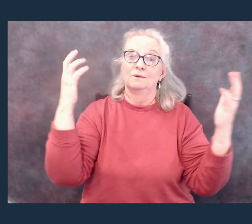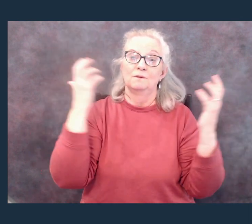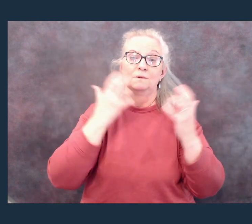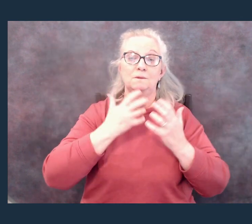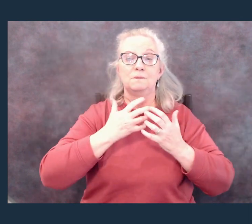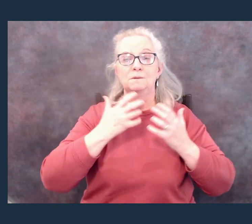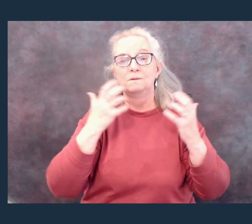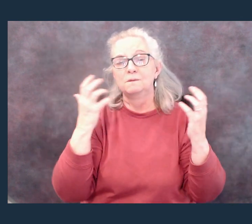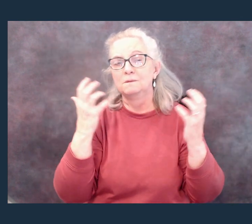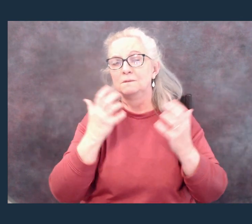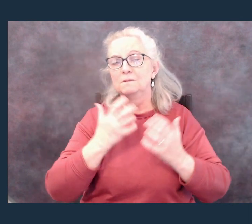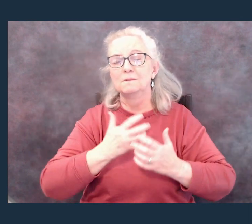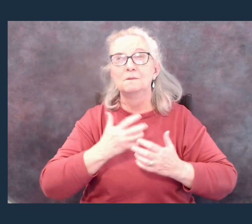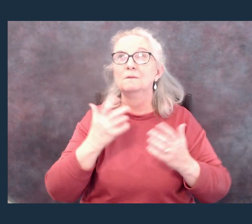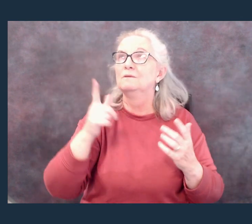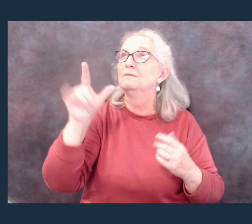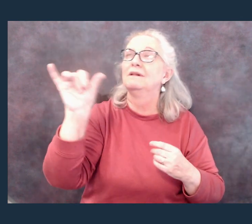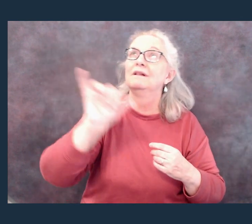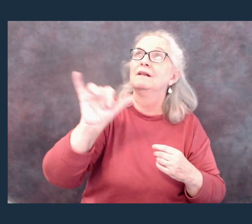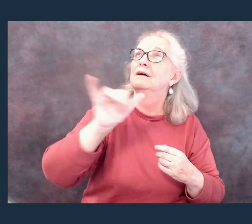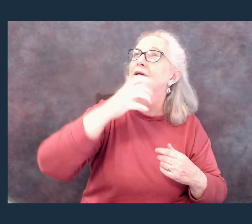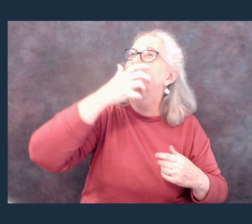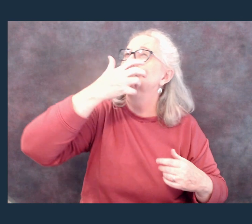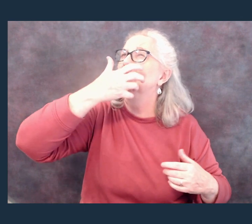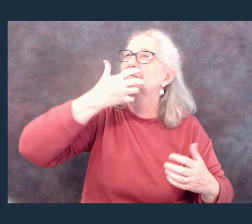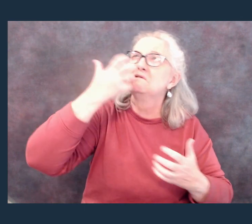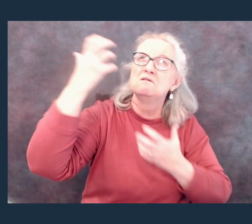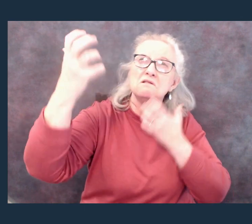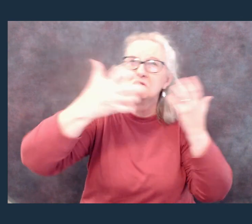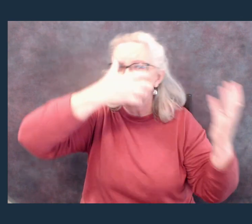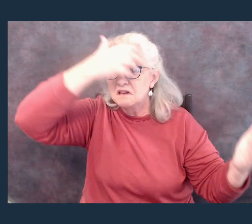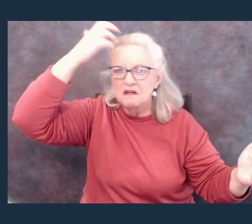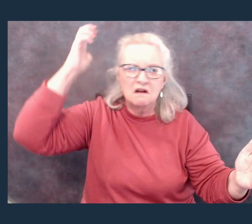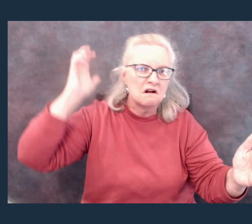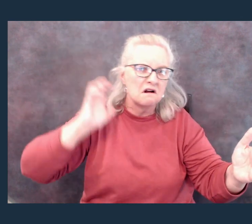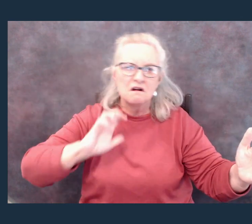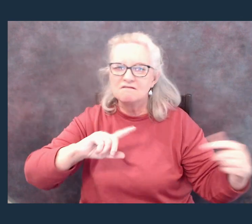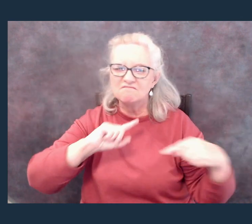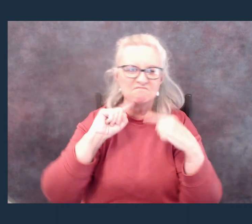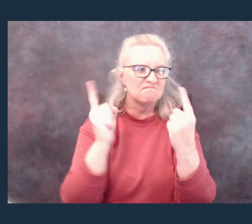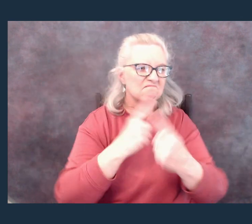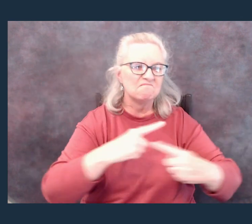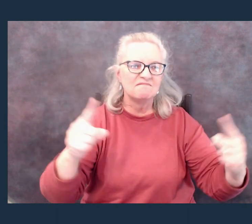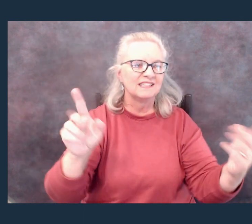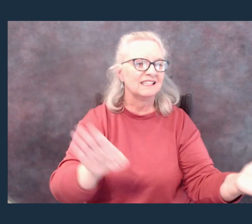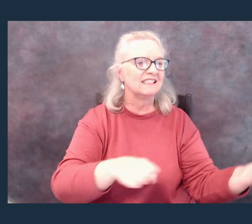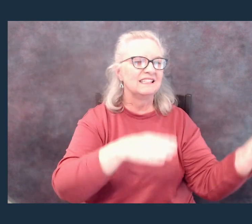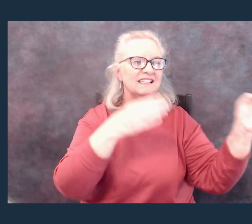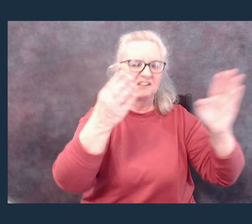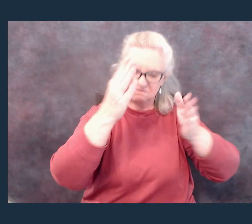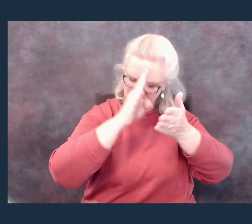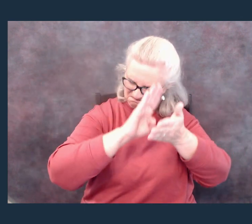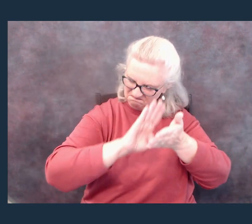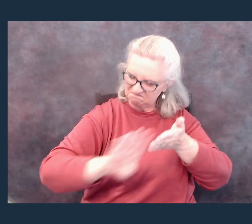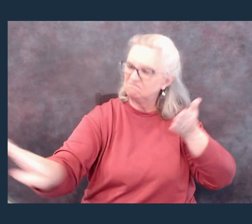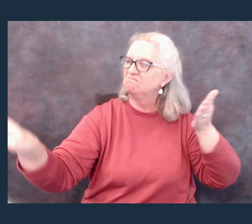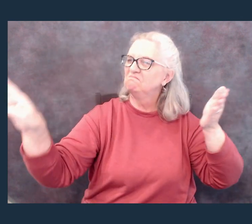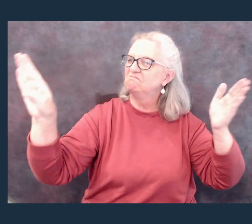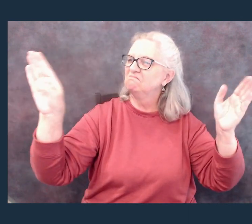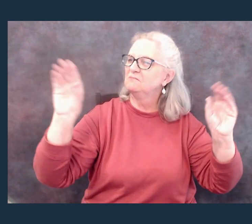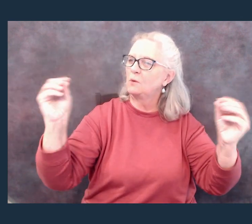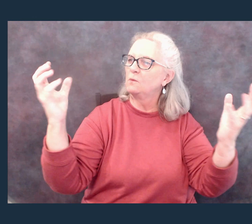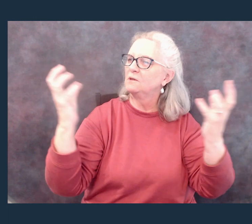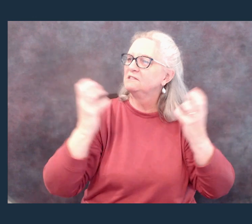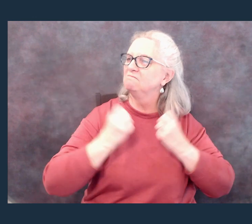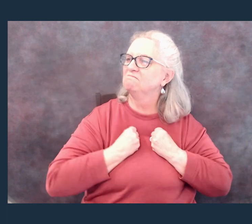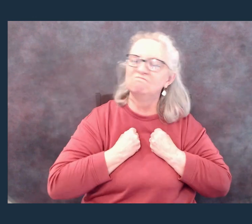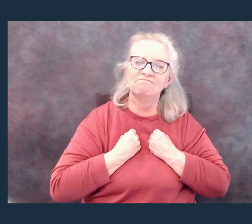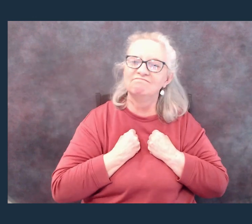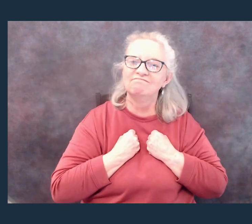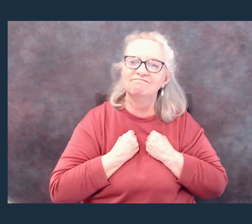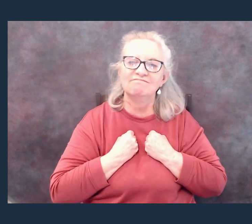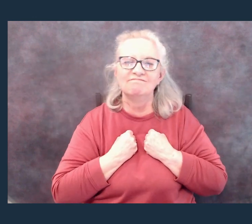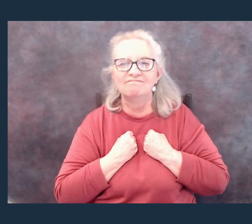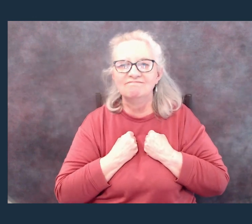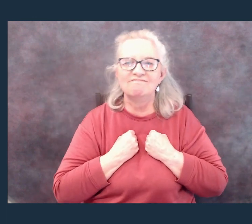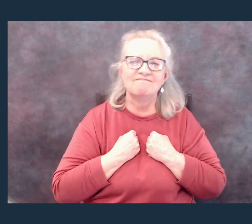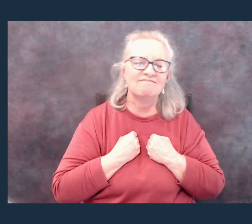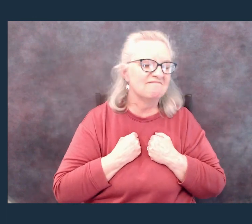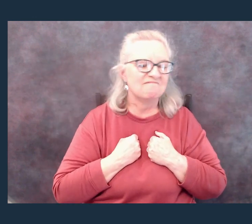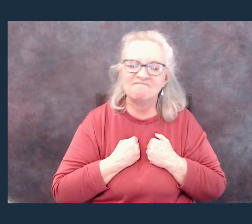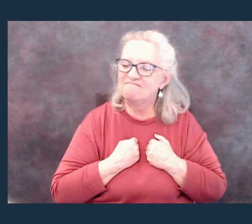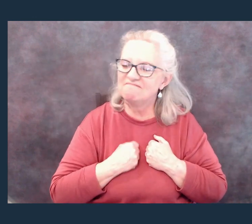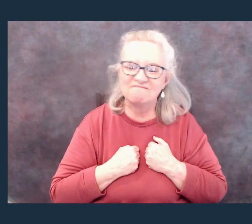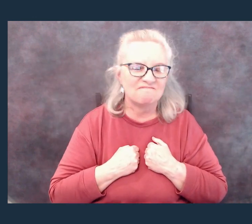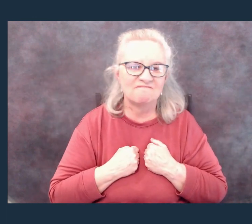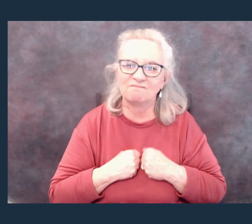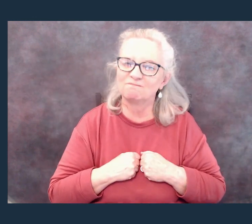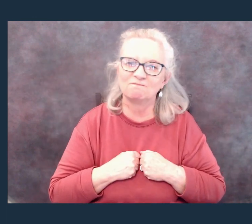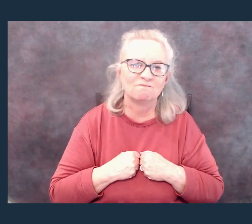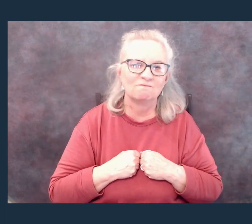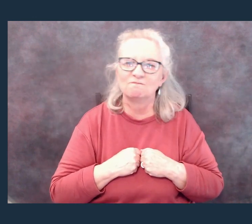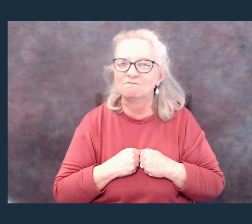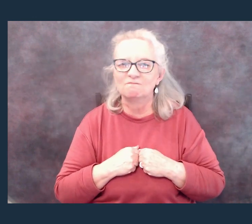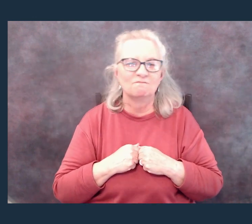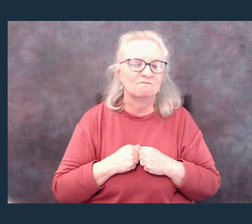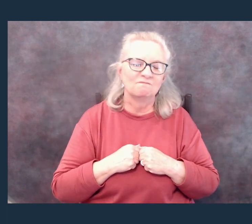Out of the silence, the roaring lion Declared the grave has no claim on me